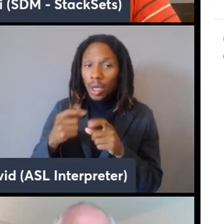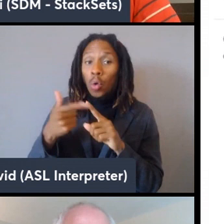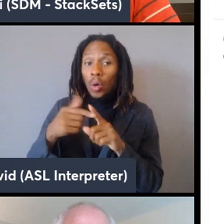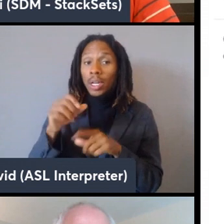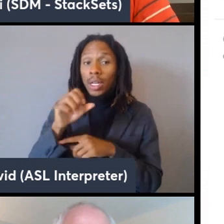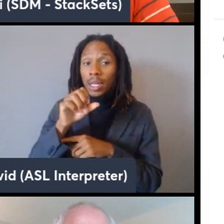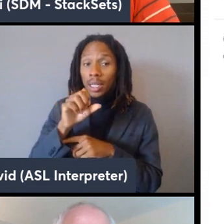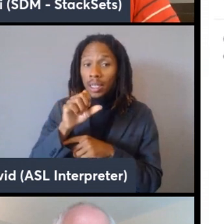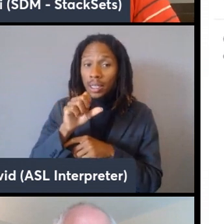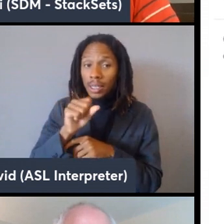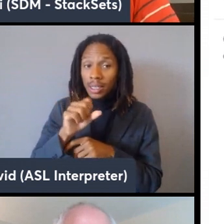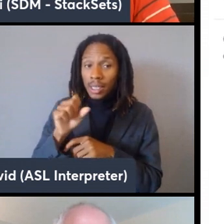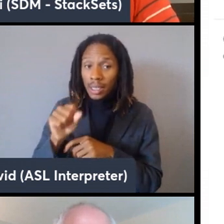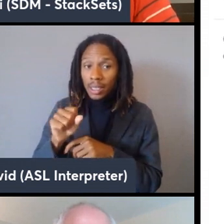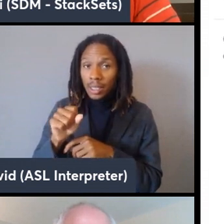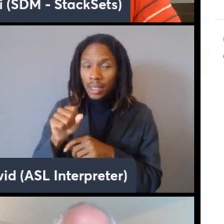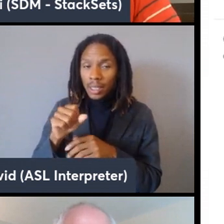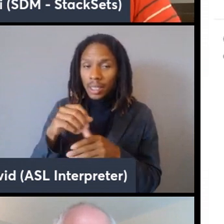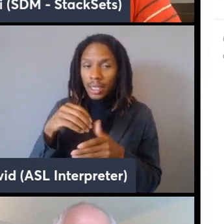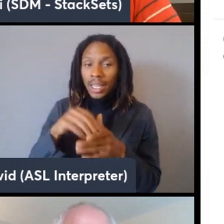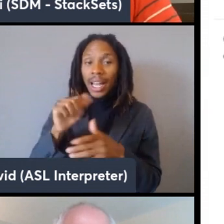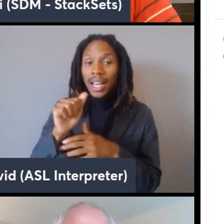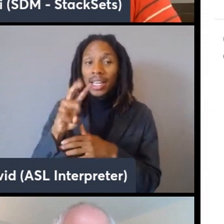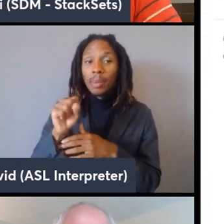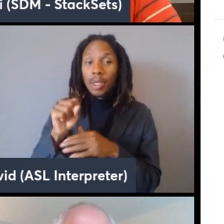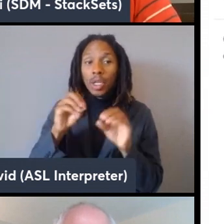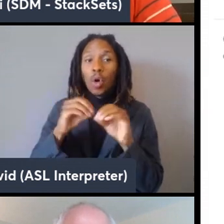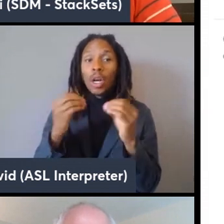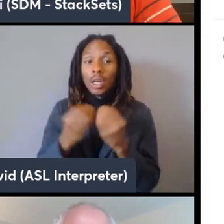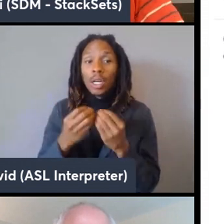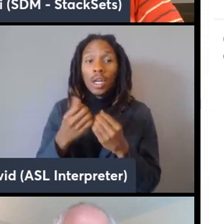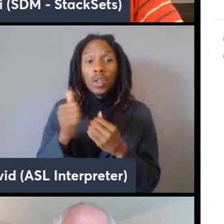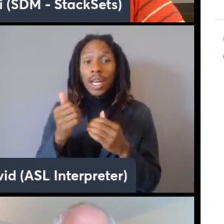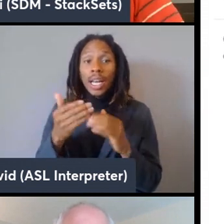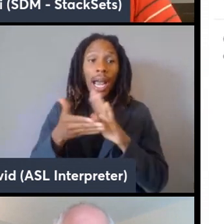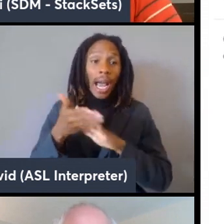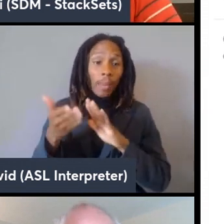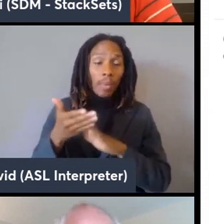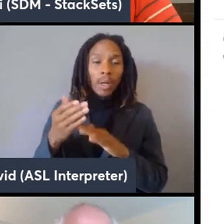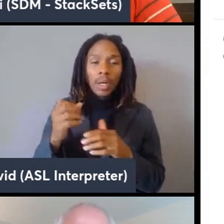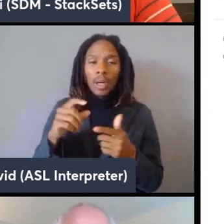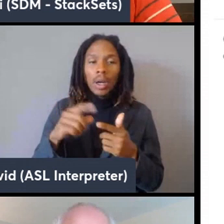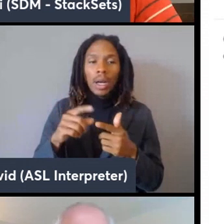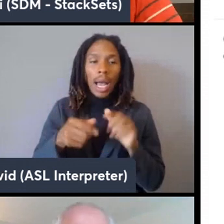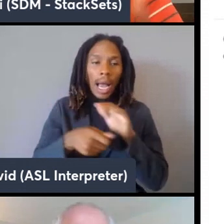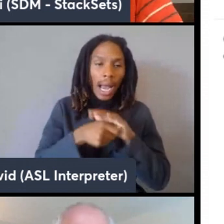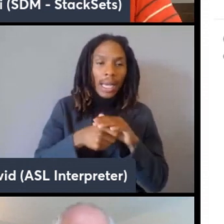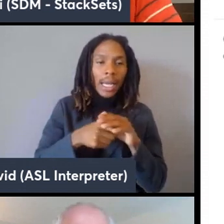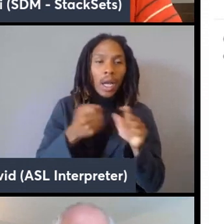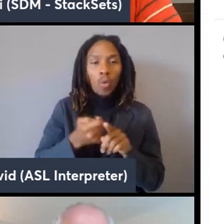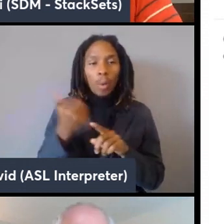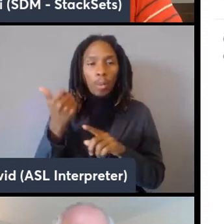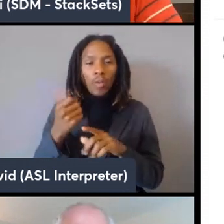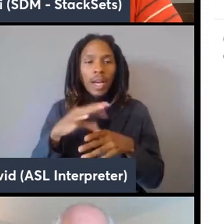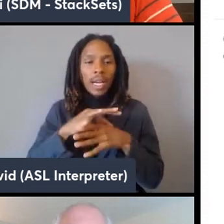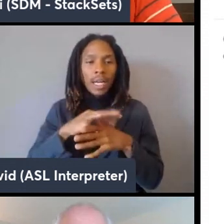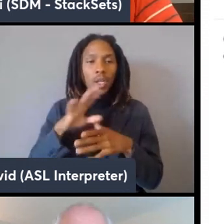with your AWS organization, so for any operations like hiding or removing your account, your StackSets associated